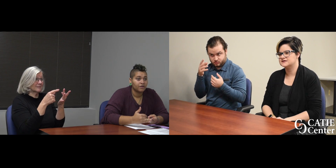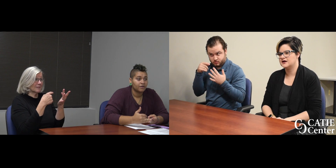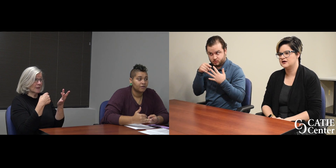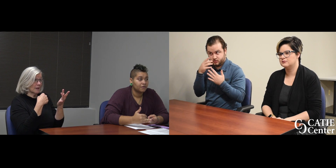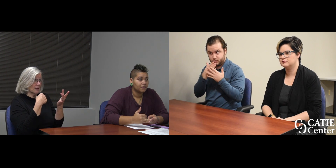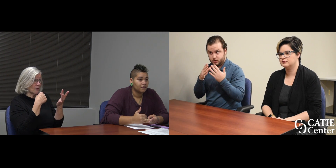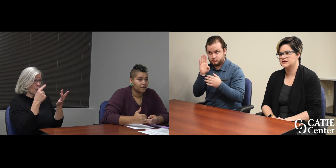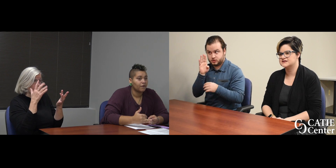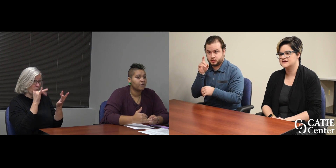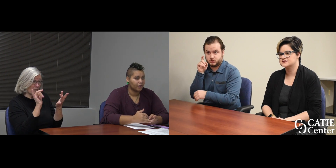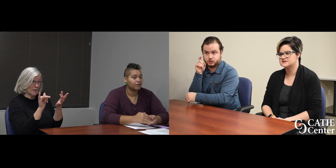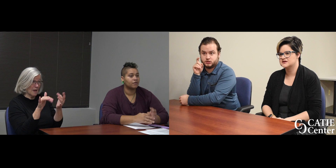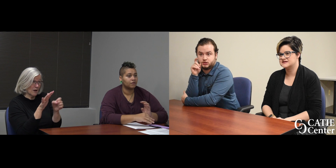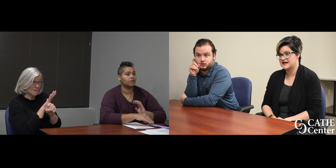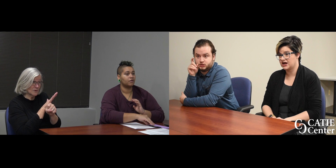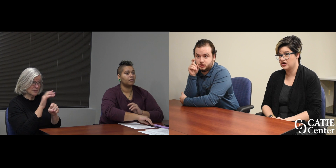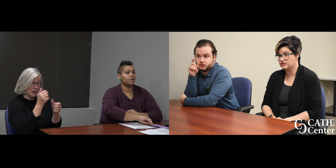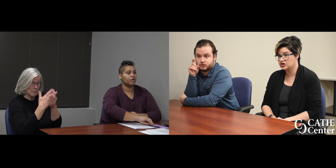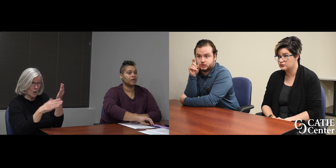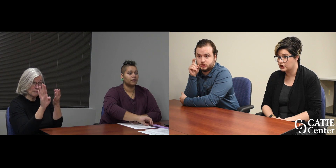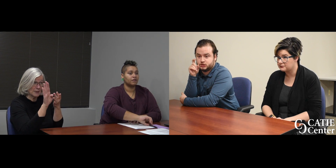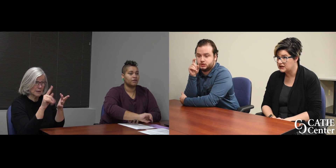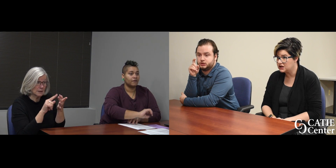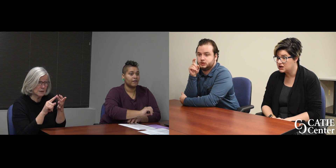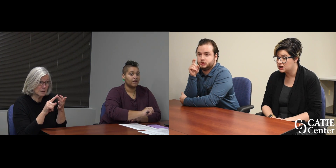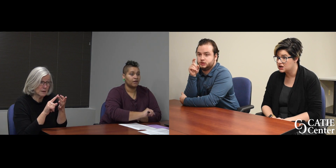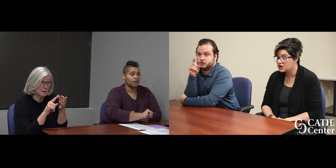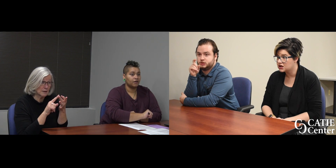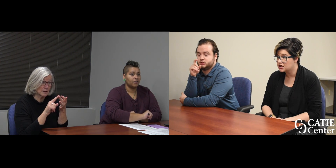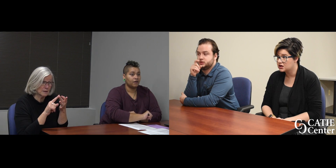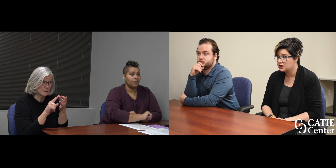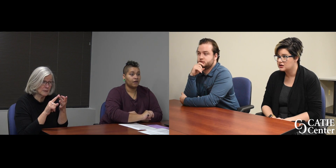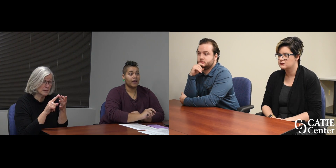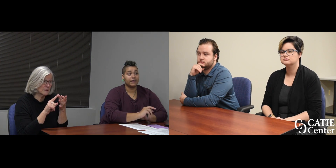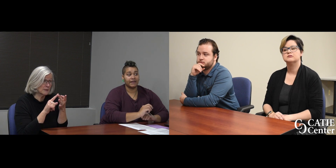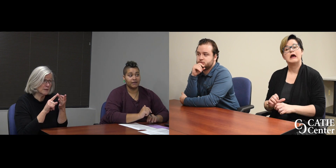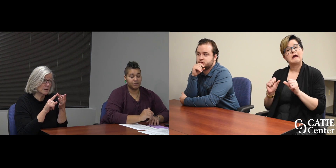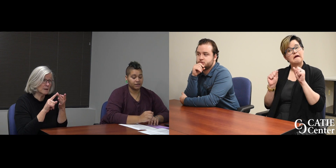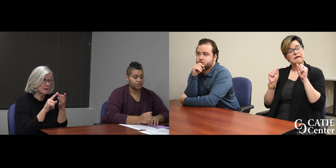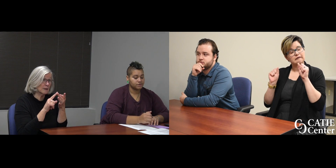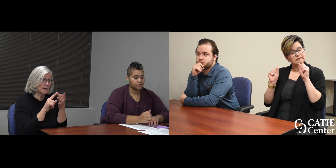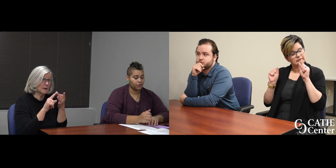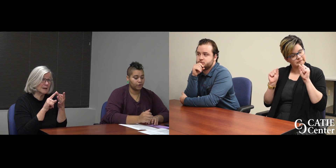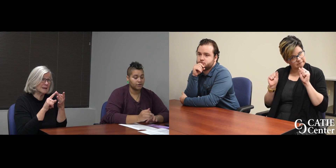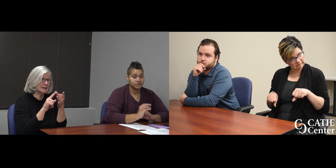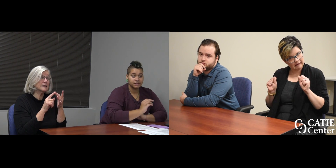so I have to do a blood test. Is that covered under Part B? It can be.